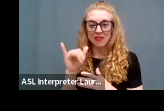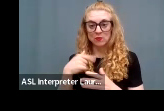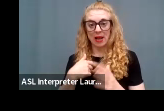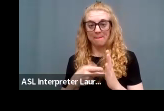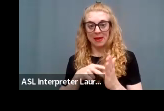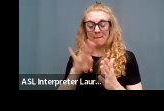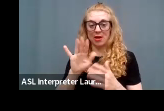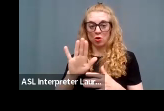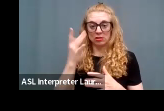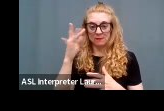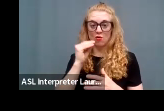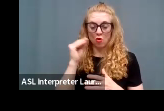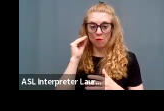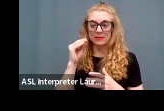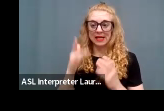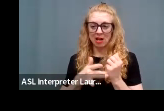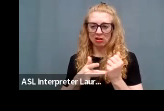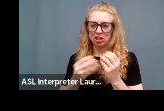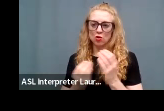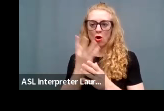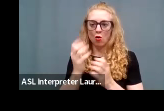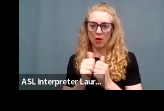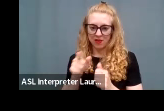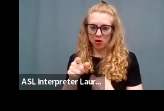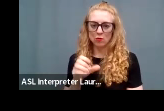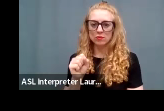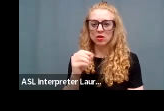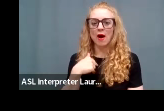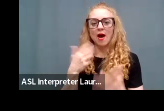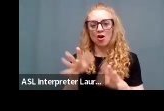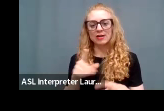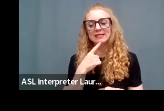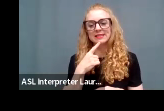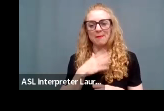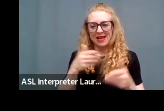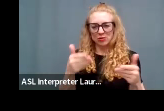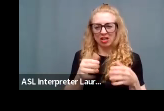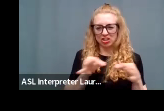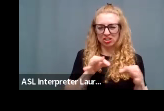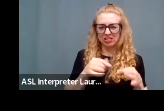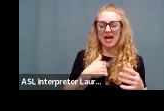technology grow with you so as I said earlier in my introduction I spent a lot of time with people